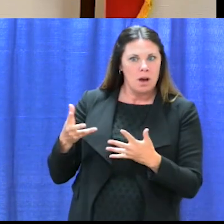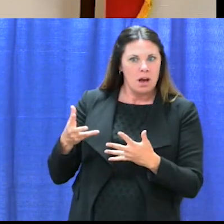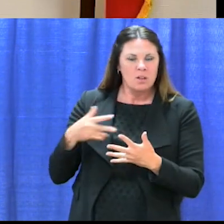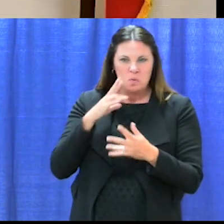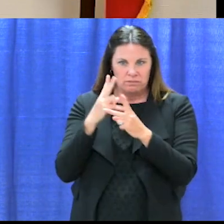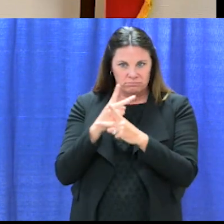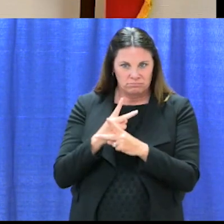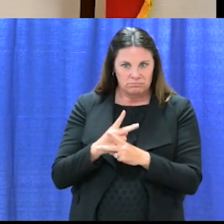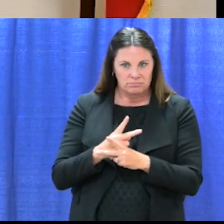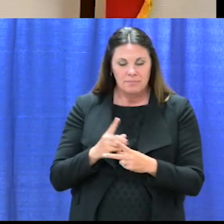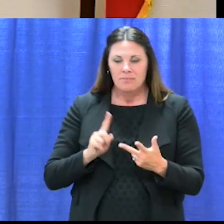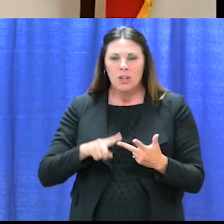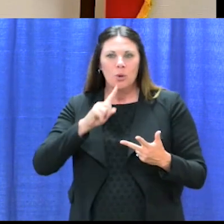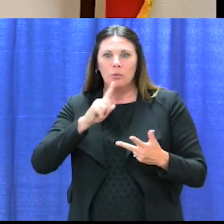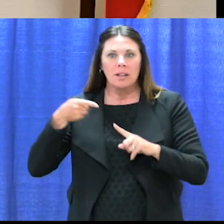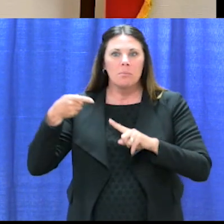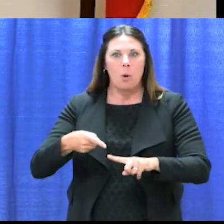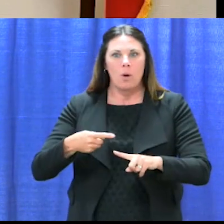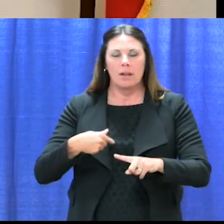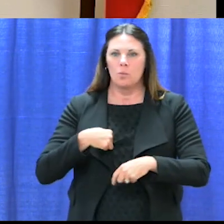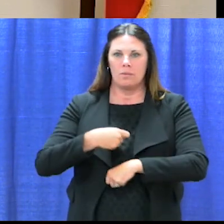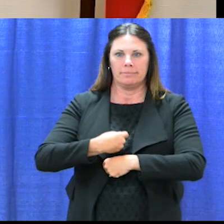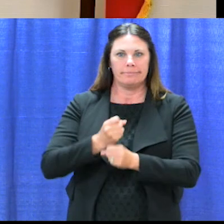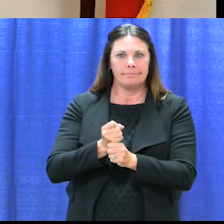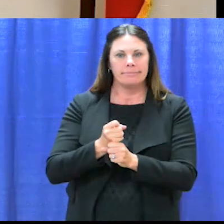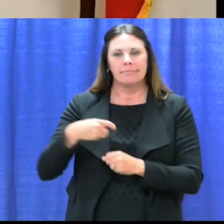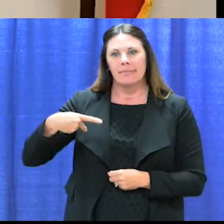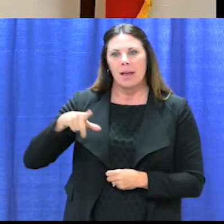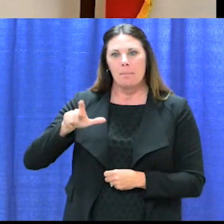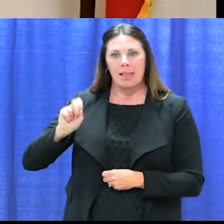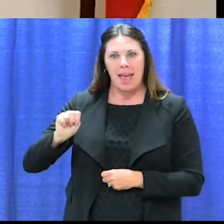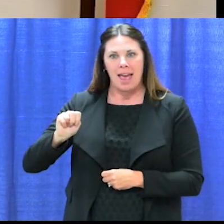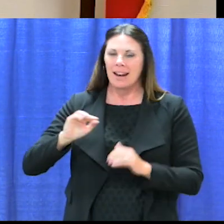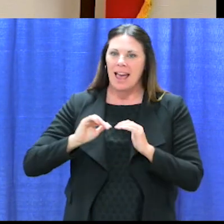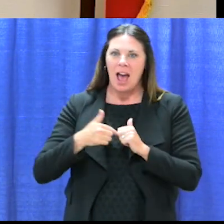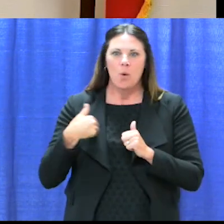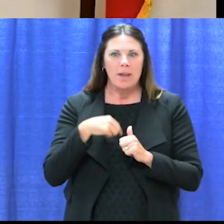create a plan for what it will take to close the digital divide once and for all and a